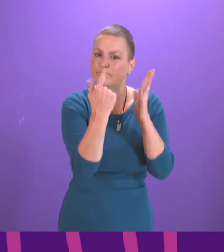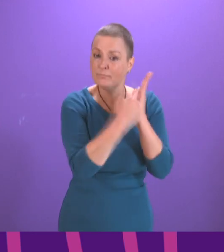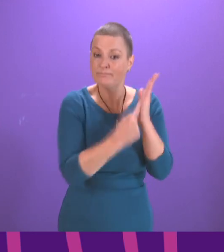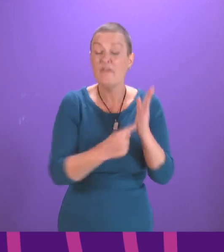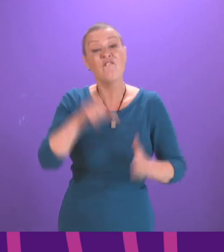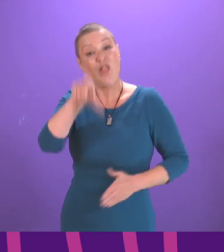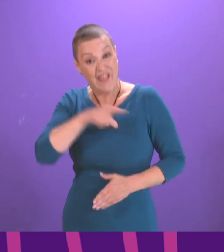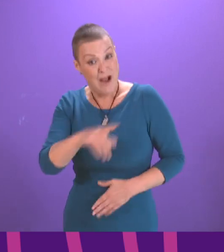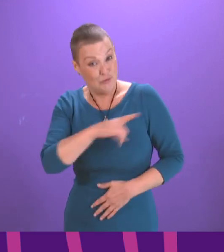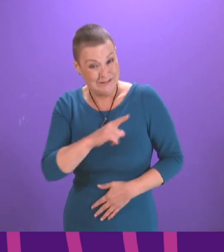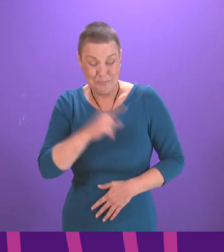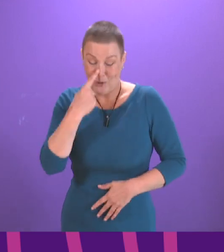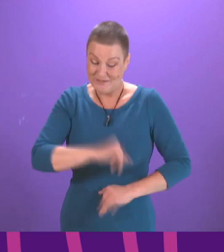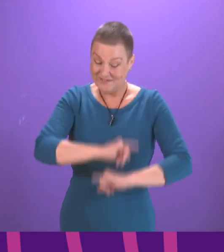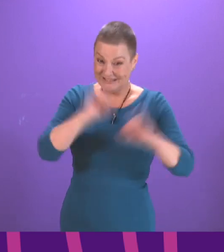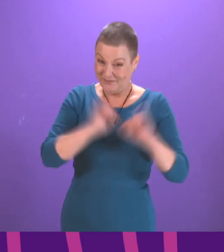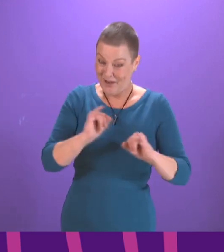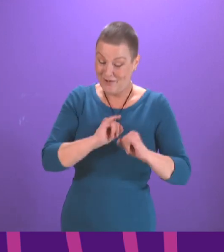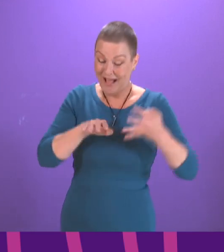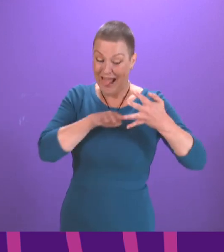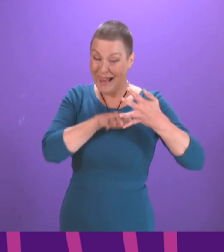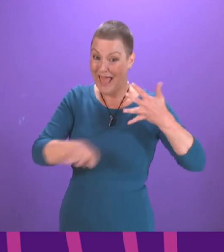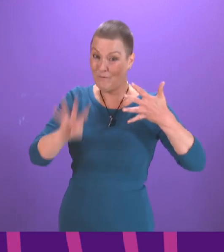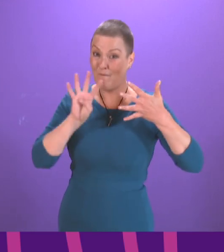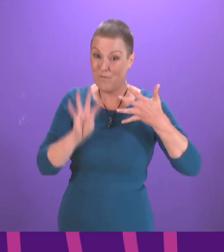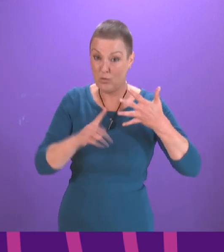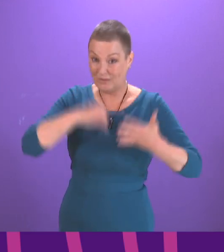For those reasons—and given the severity of level 4 restrictions—we have decided